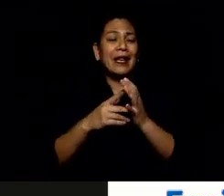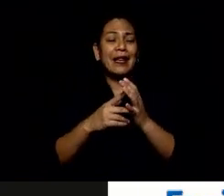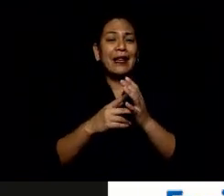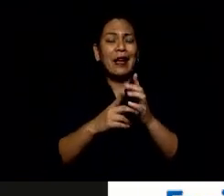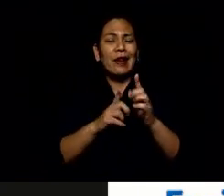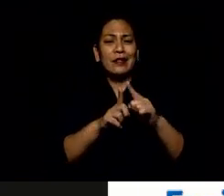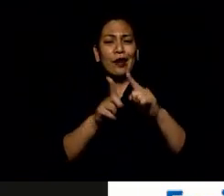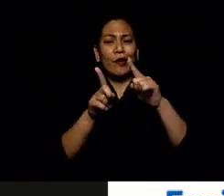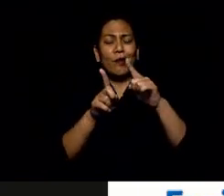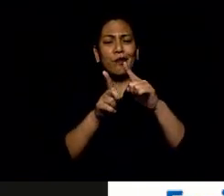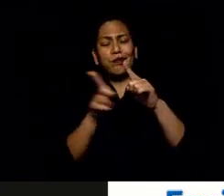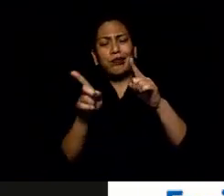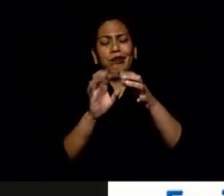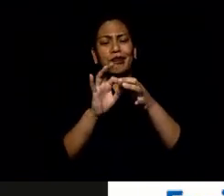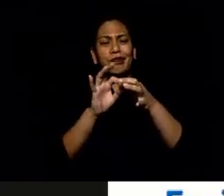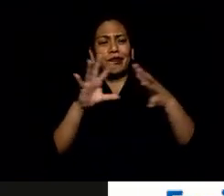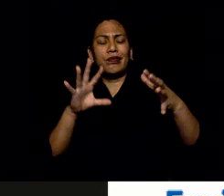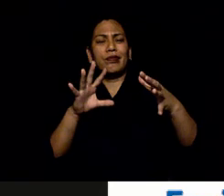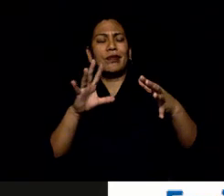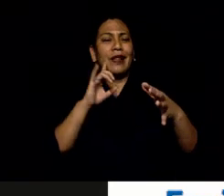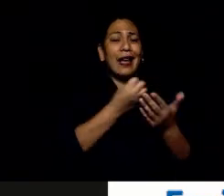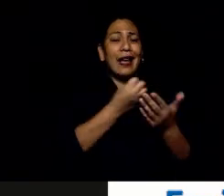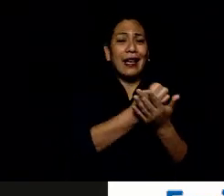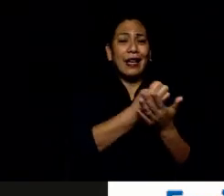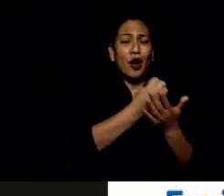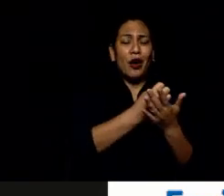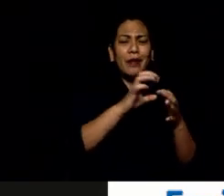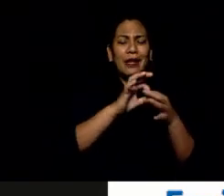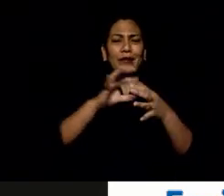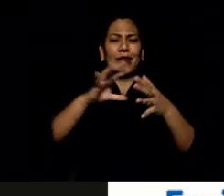the economy from emissions, but.